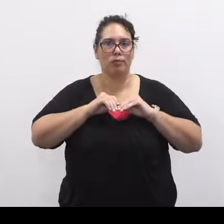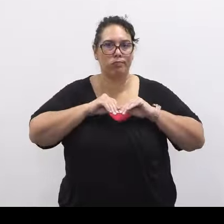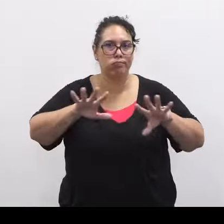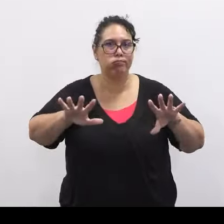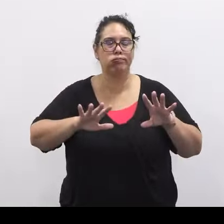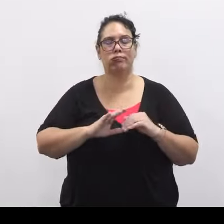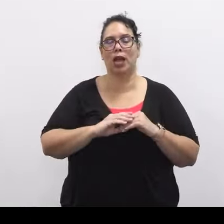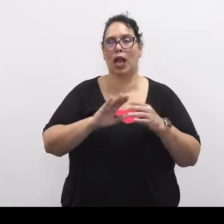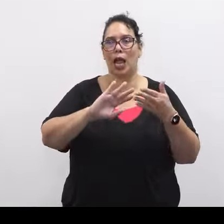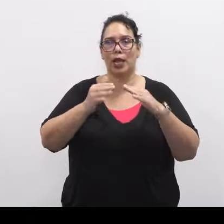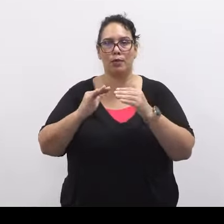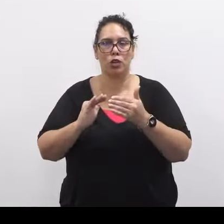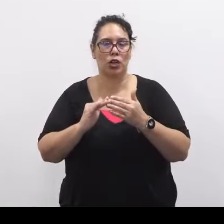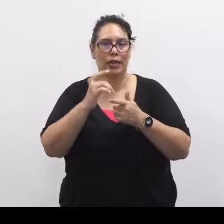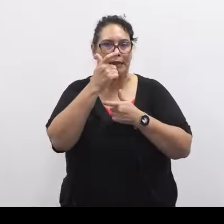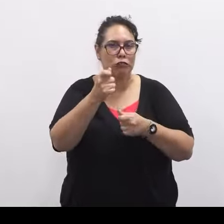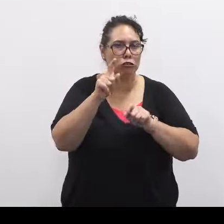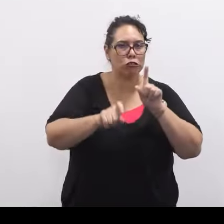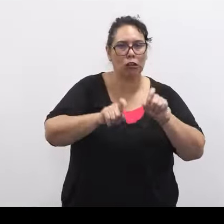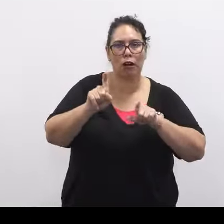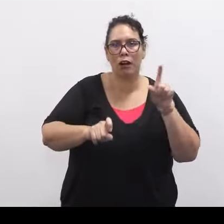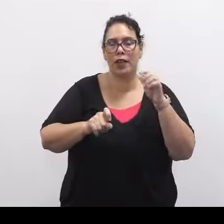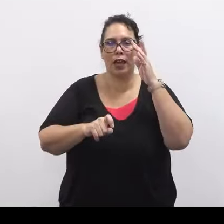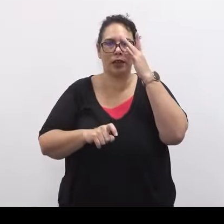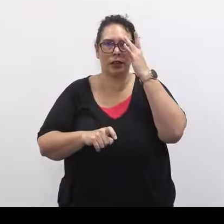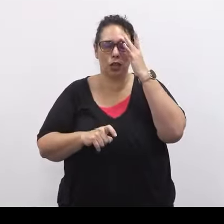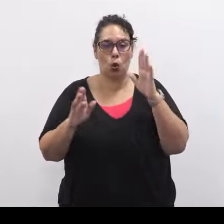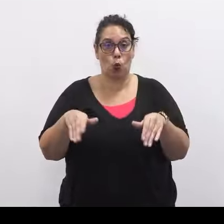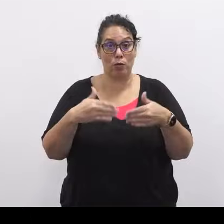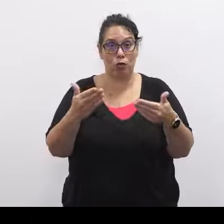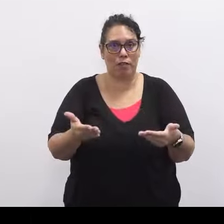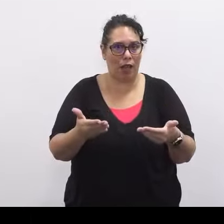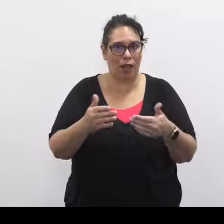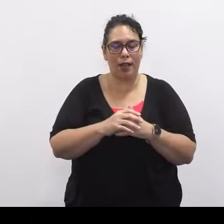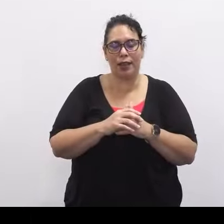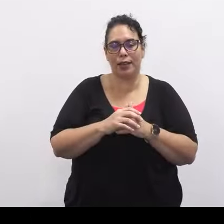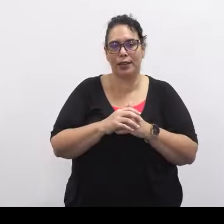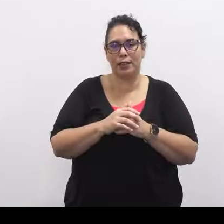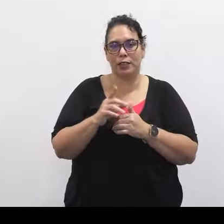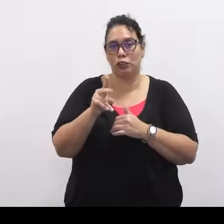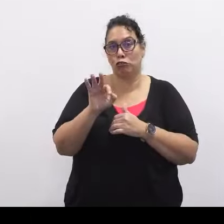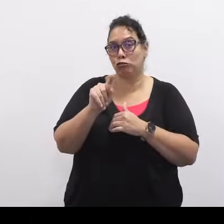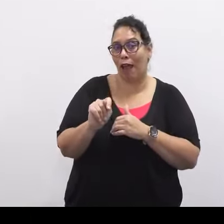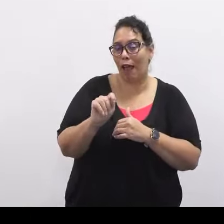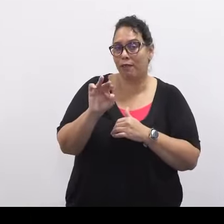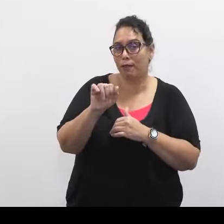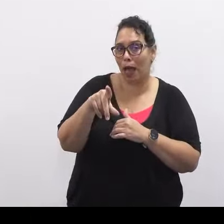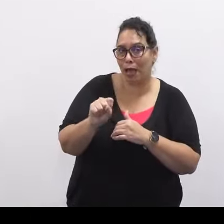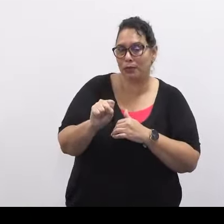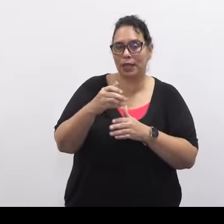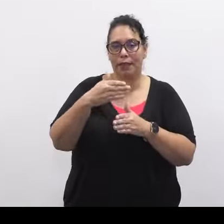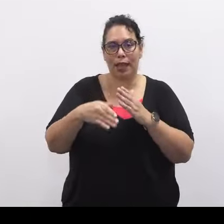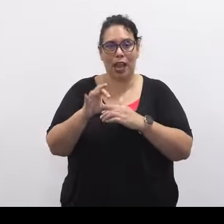We provided draft maps at the end of October, we've had community meetings and engagements,